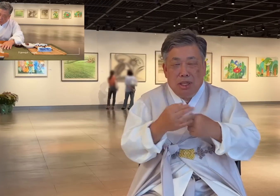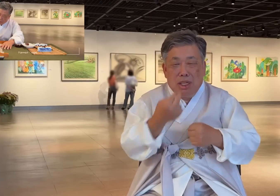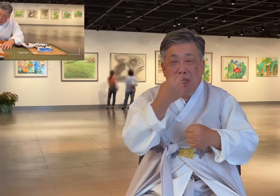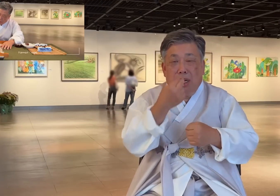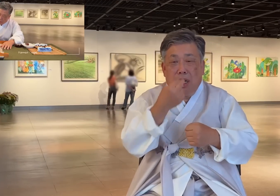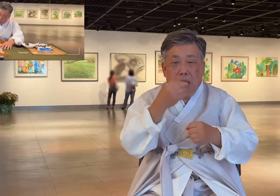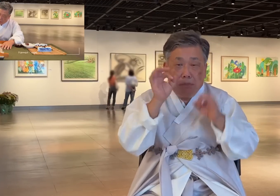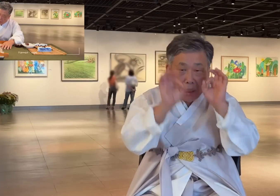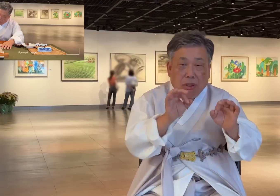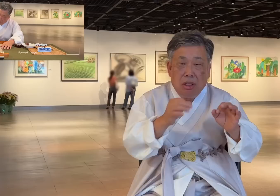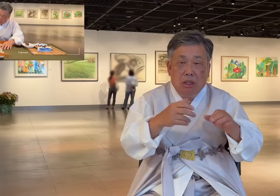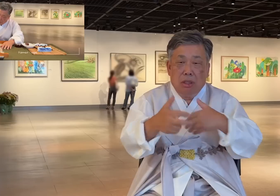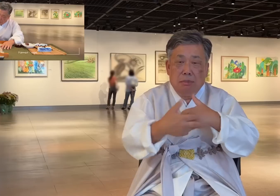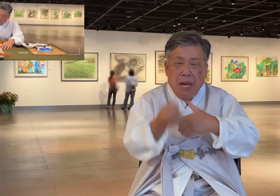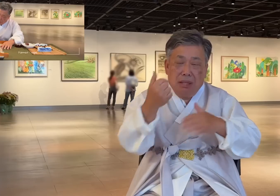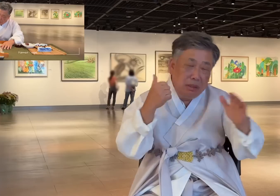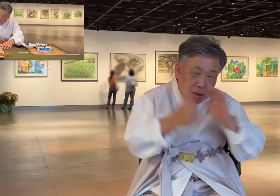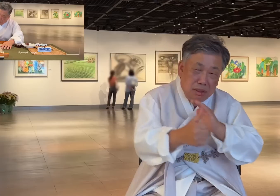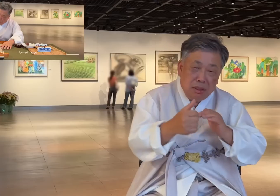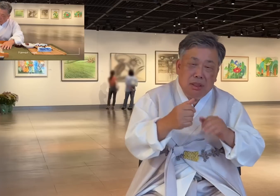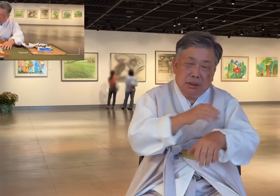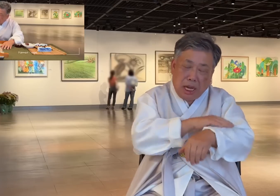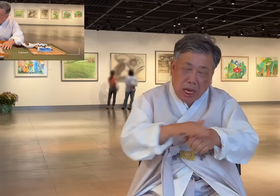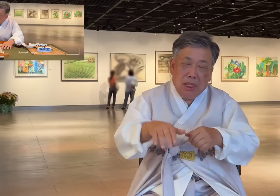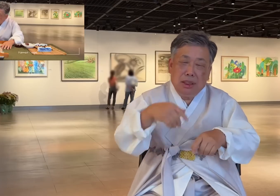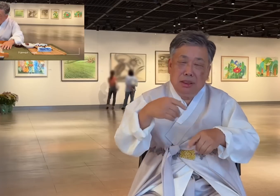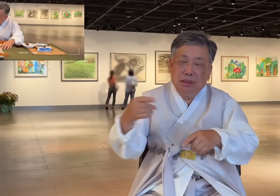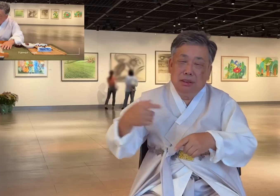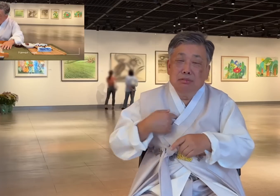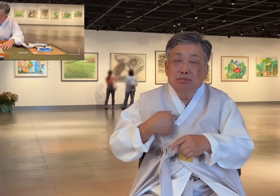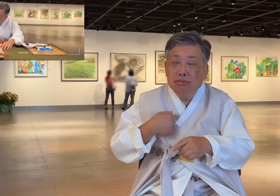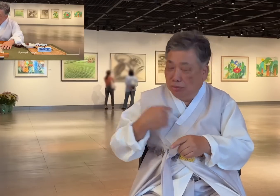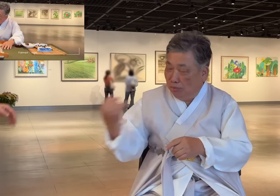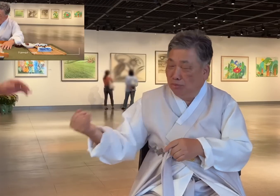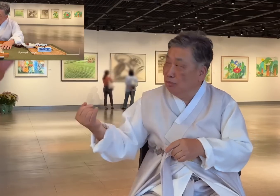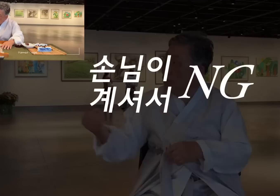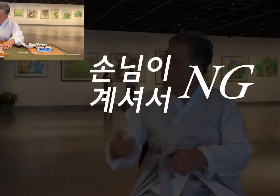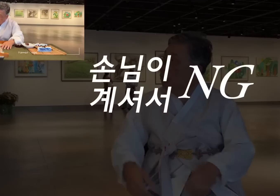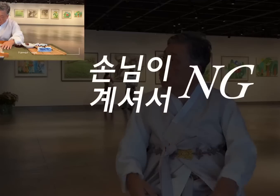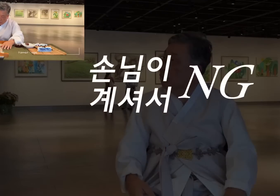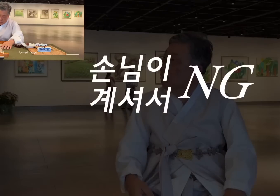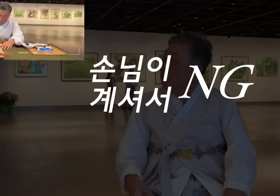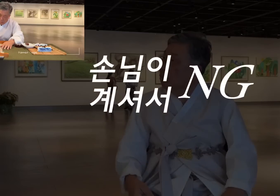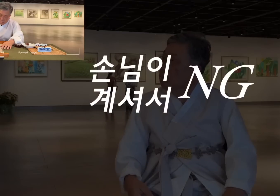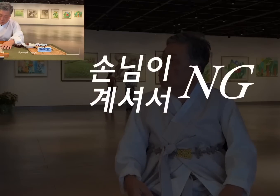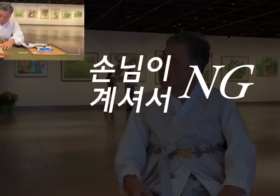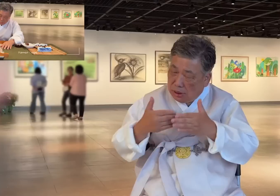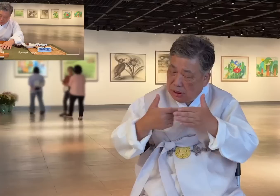I saw him gasping for breath and quickly took him to the hospital, NG.